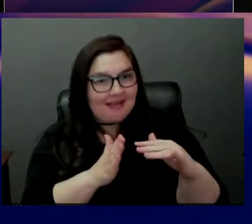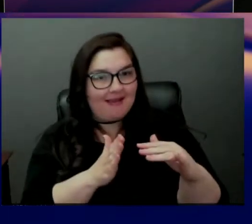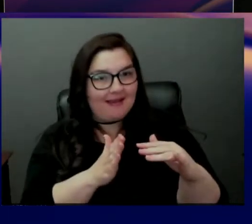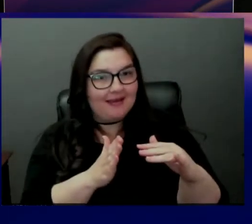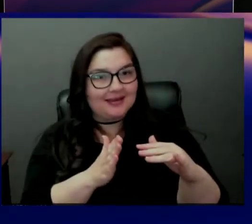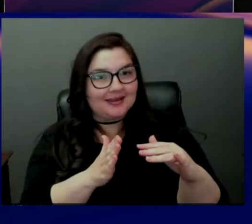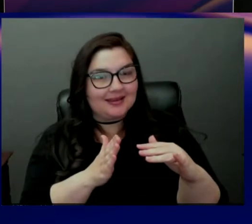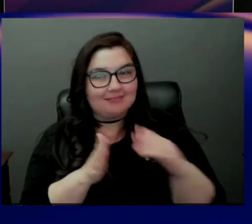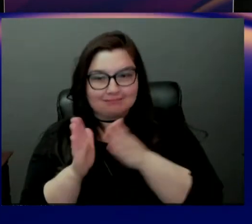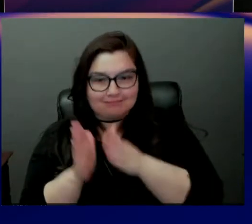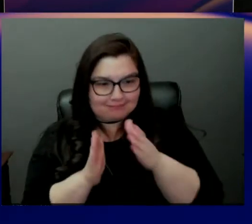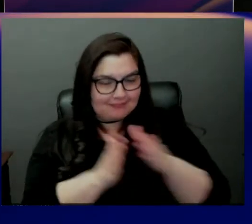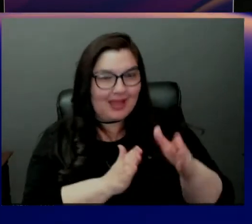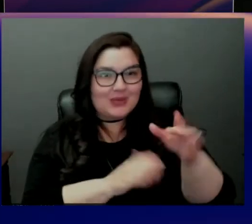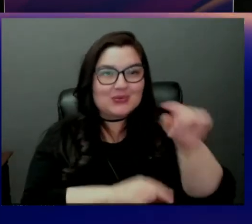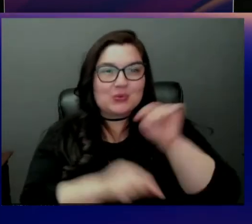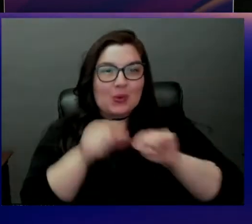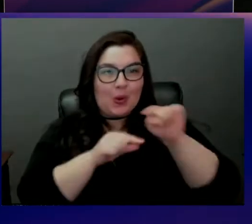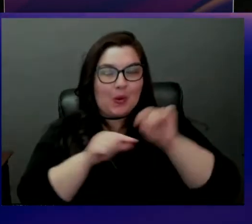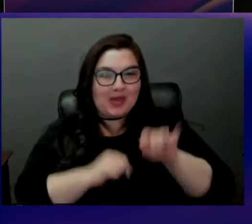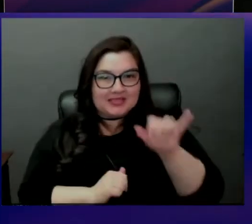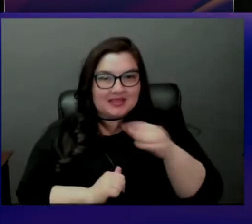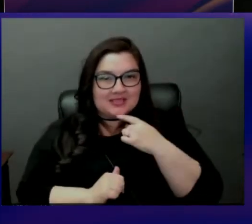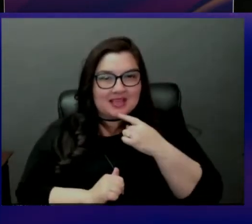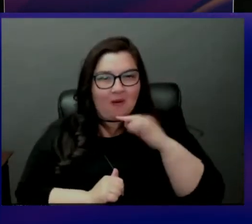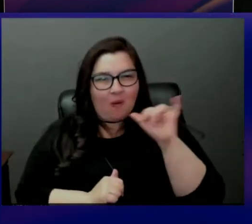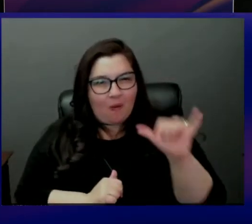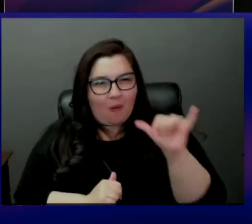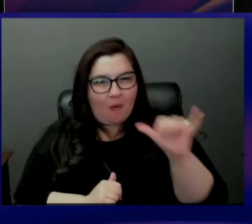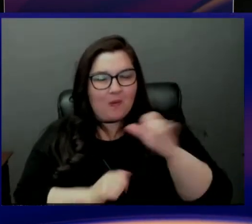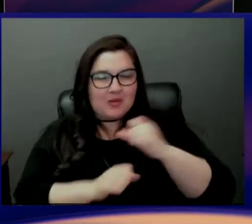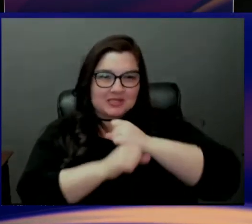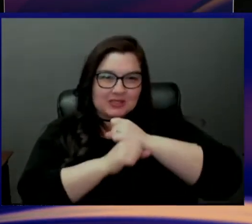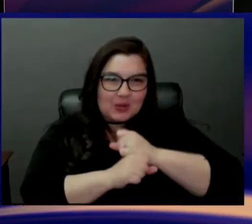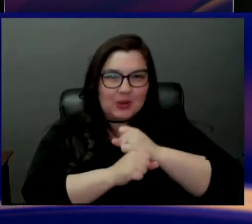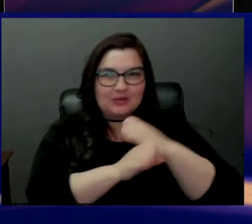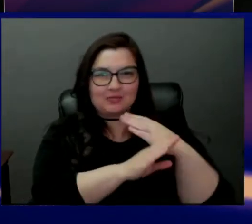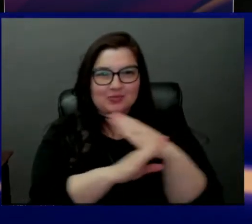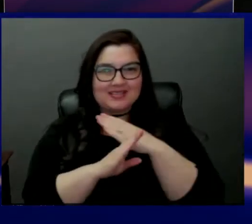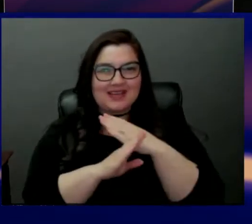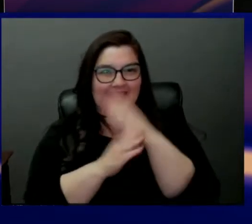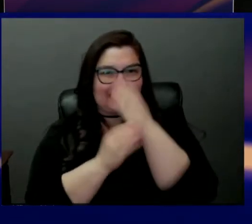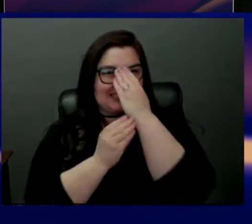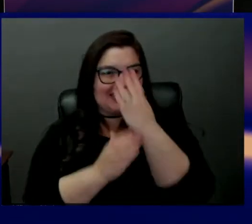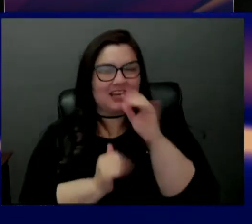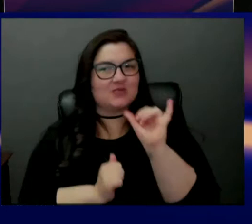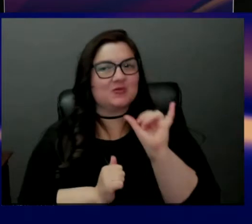"Wow, securing and protecting my data did not do well on that." Yeah. - I can then go